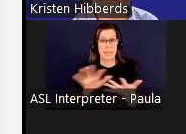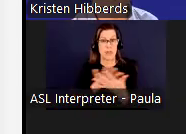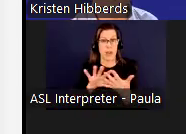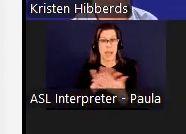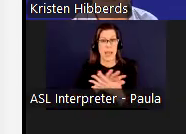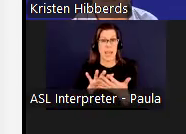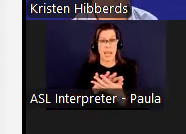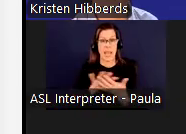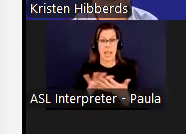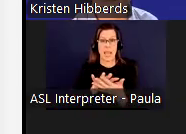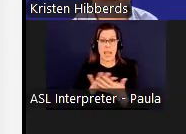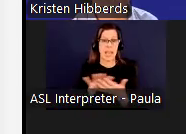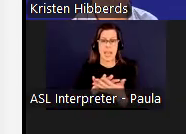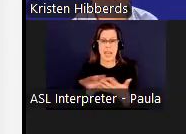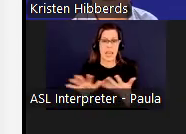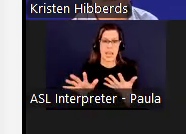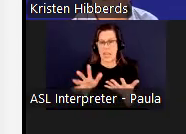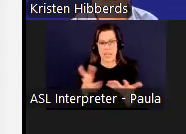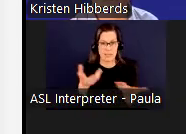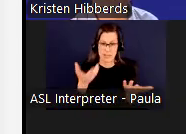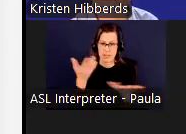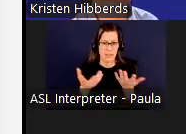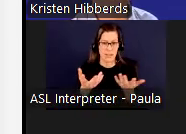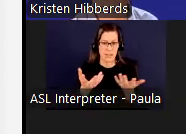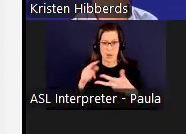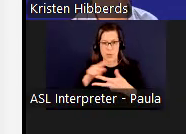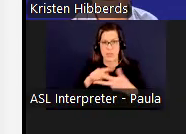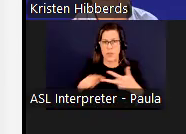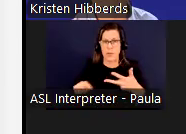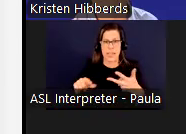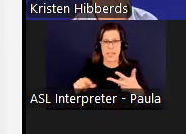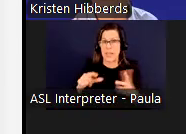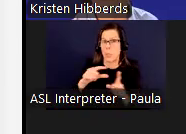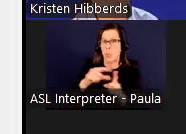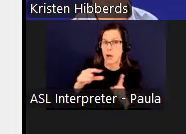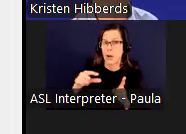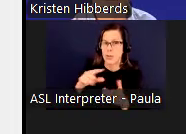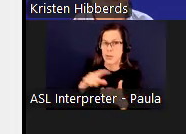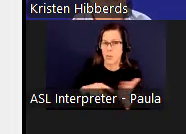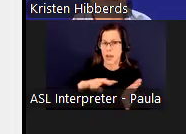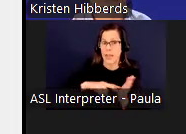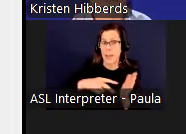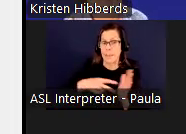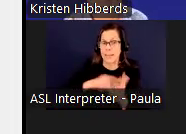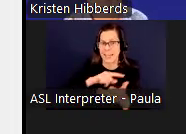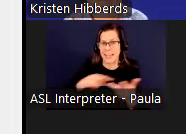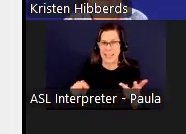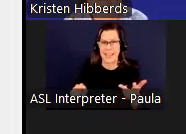area around those 3 words and what they truly mean. And so, you know, I, I do think that if we're going to use